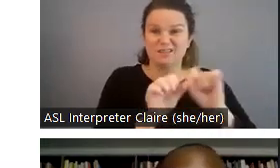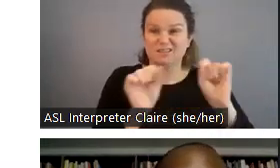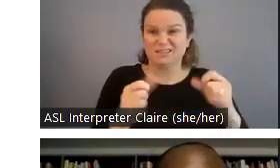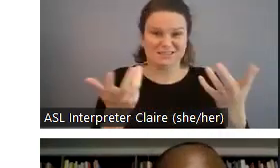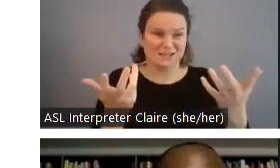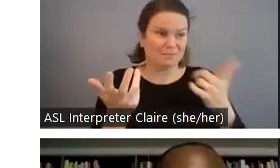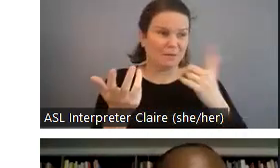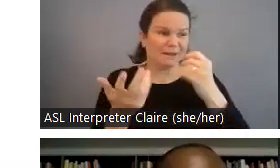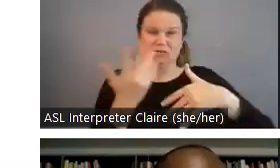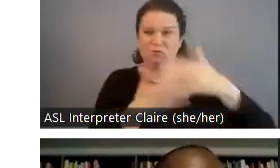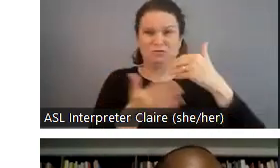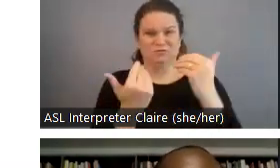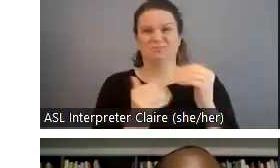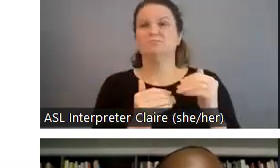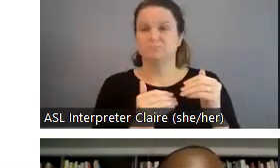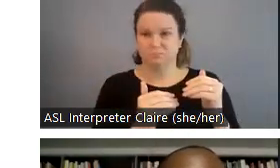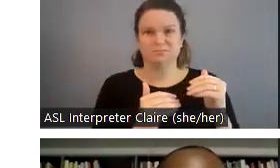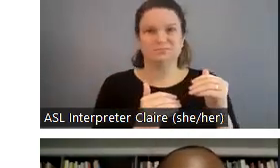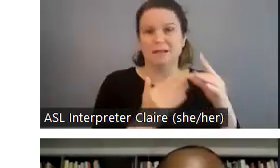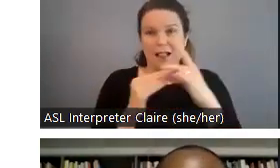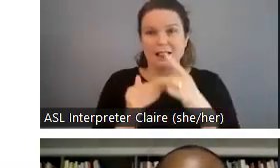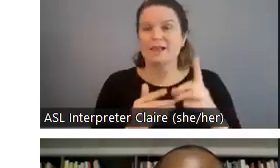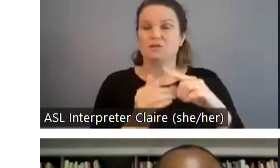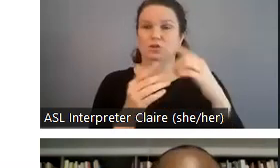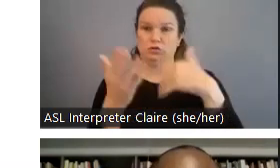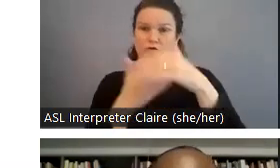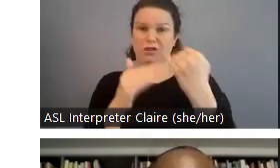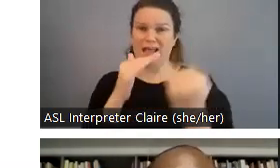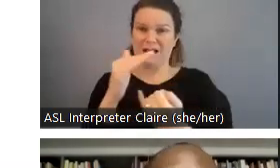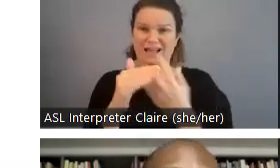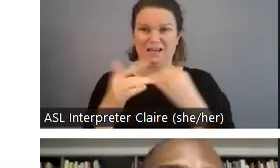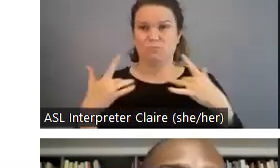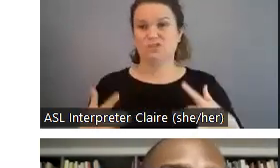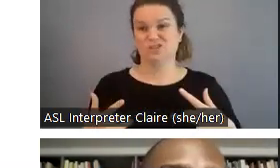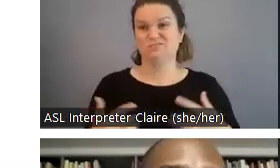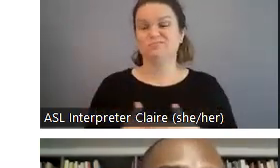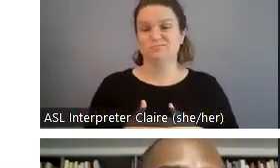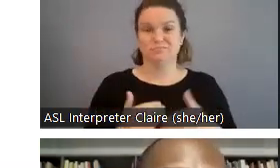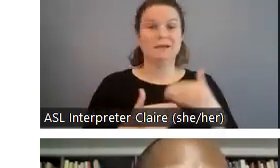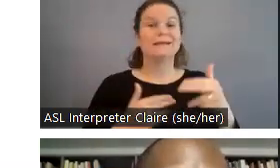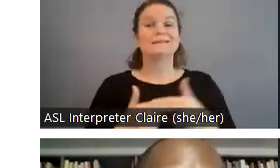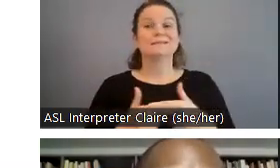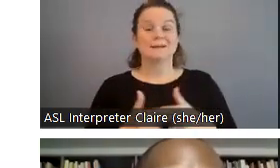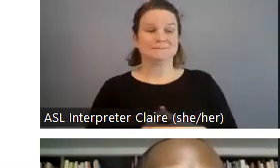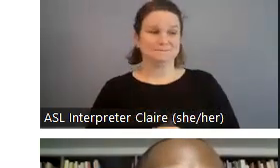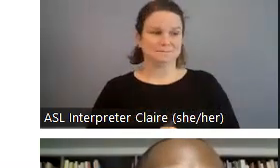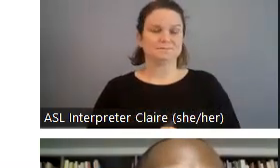challenges of that and this has led to social isolation and depression. The next slide.